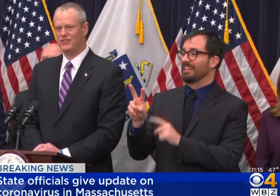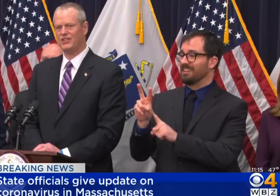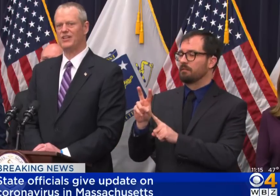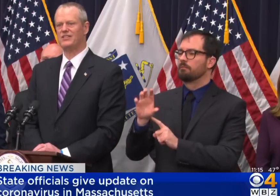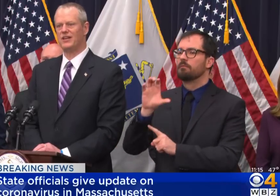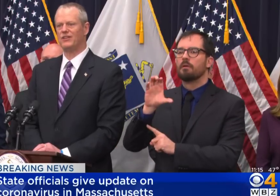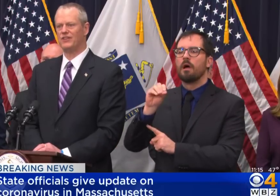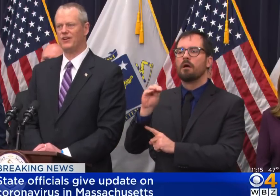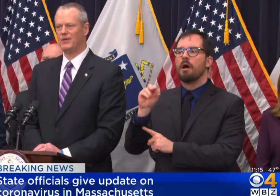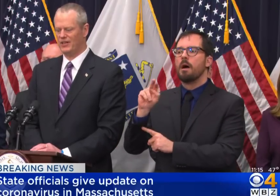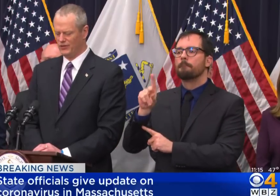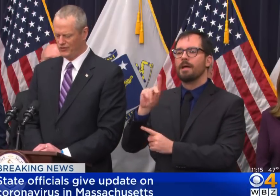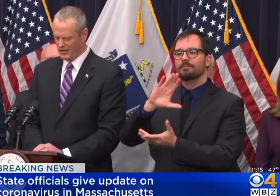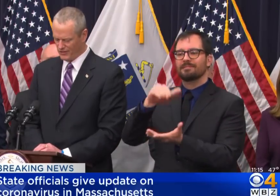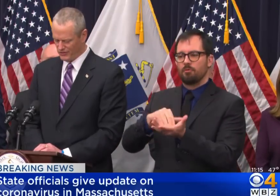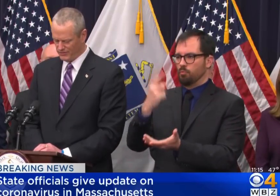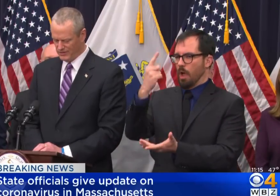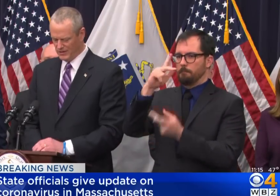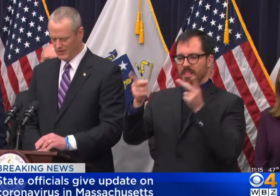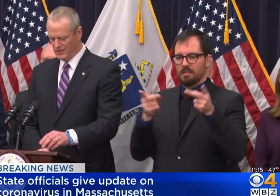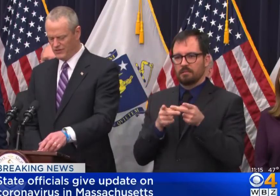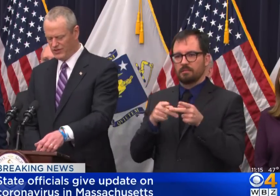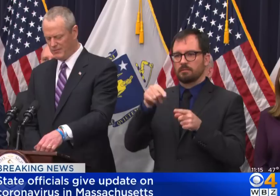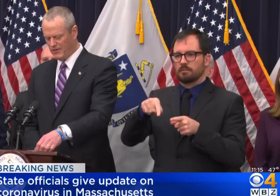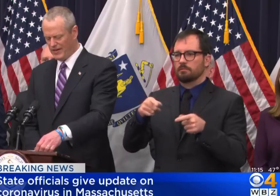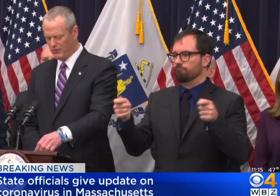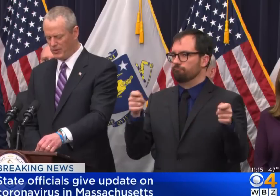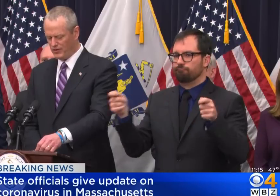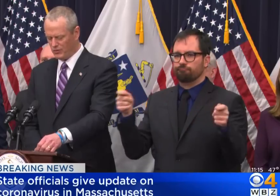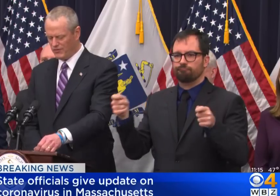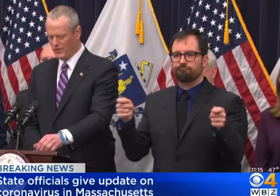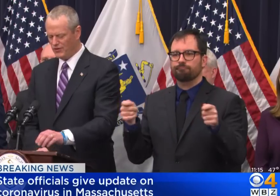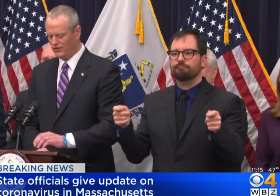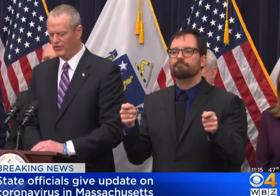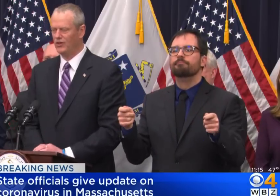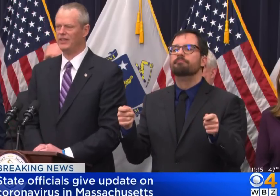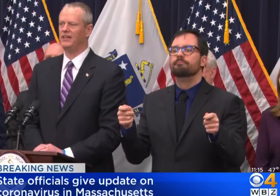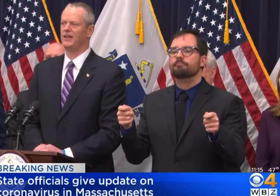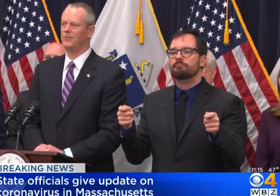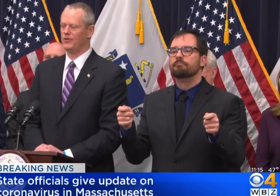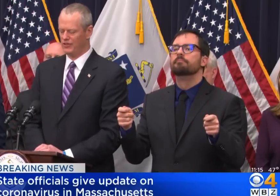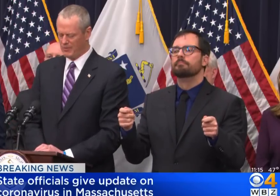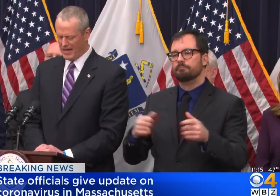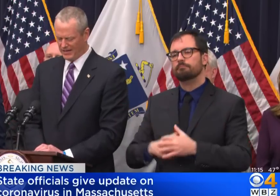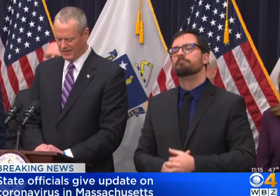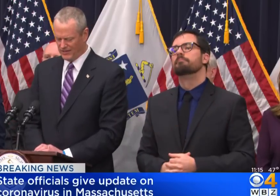I DO WANT YOU TO KNOW THAT STARTING NOW WE'RE STANDING UP A CORONAVIRUS COMMAND CENTER